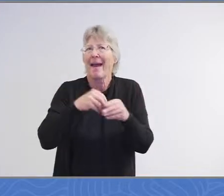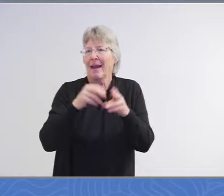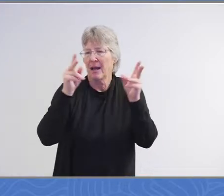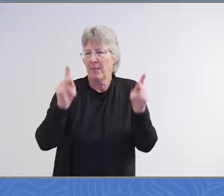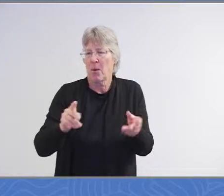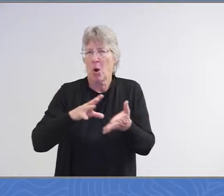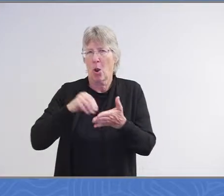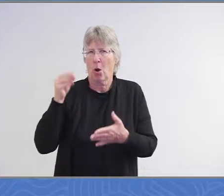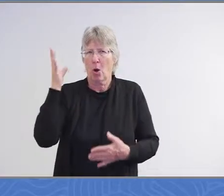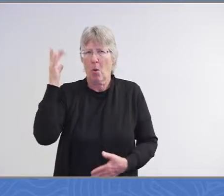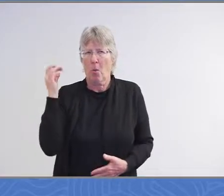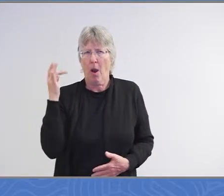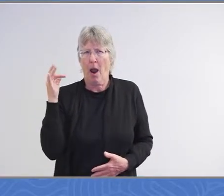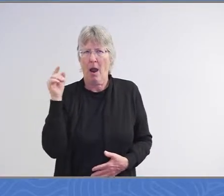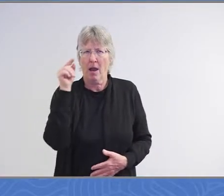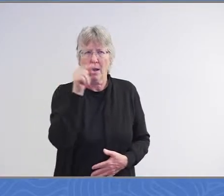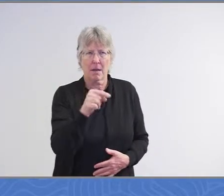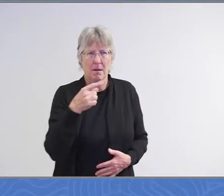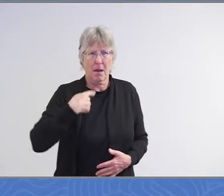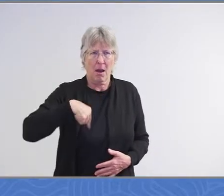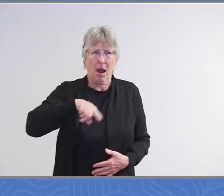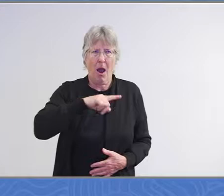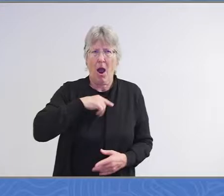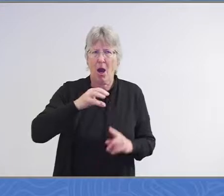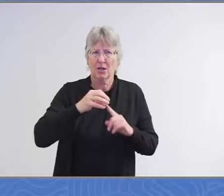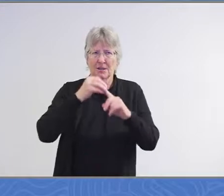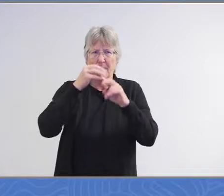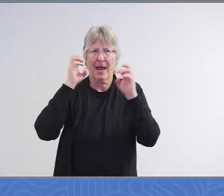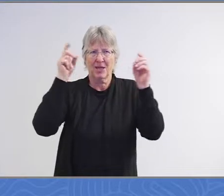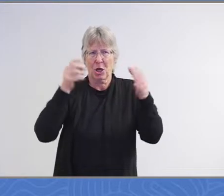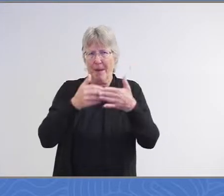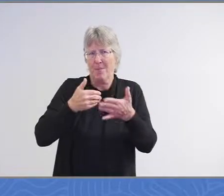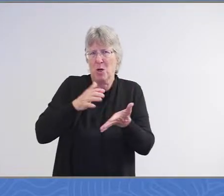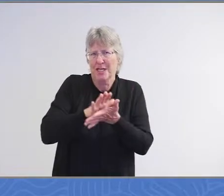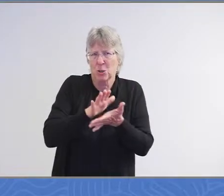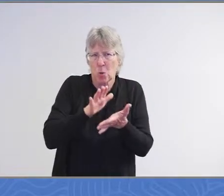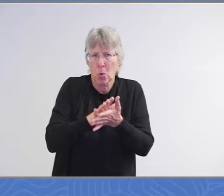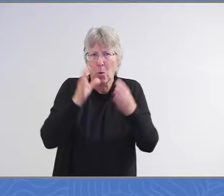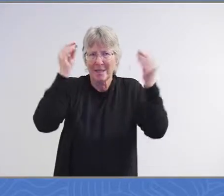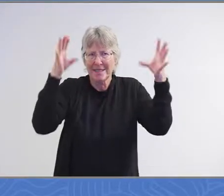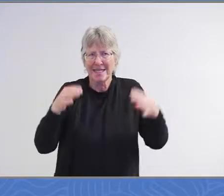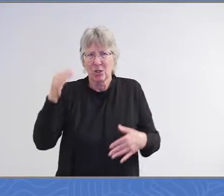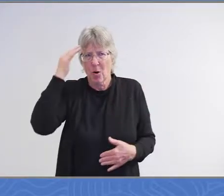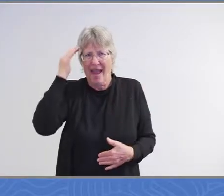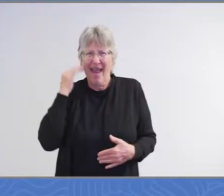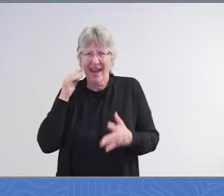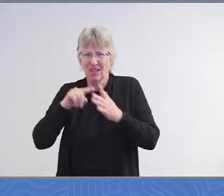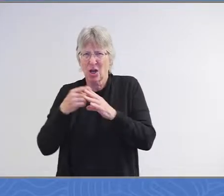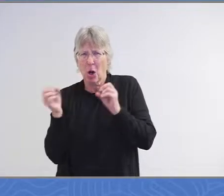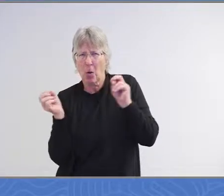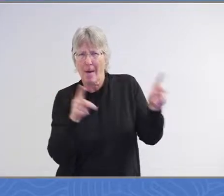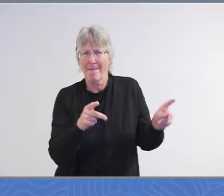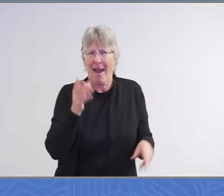then why are our special education preschool teachers and head start teachers having to go back to in-person learning,